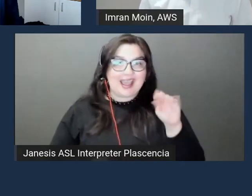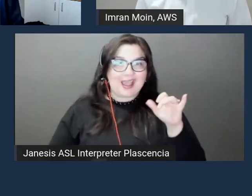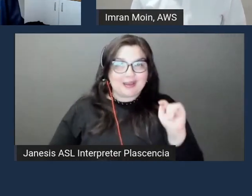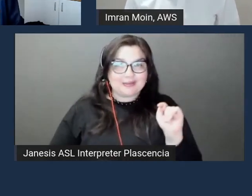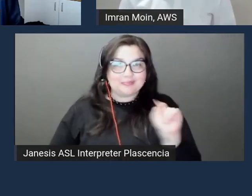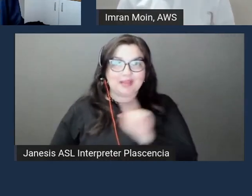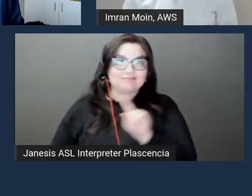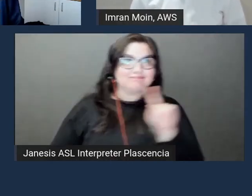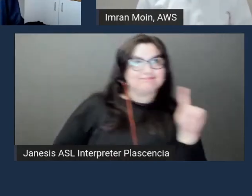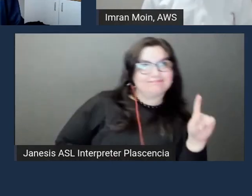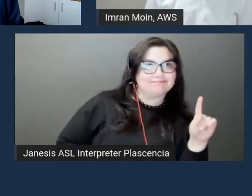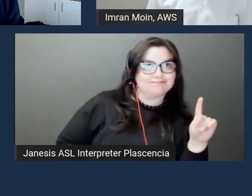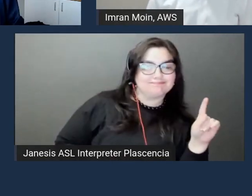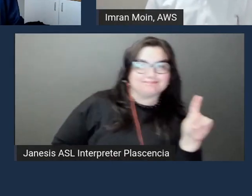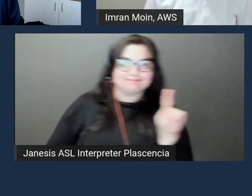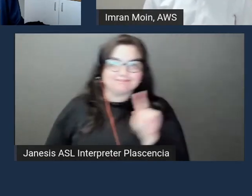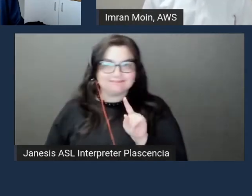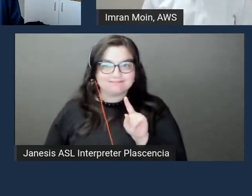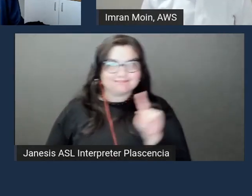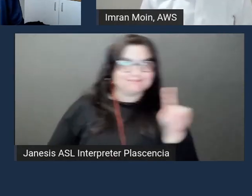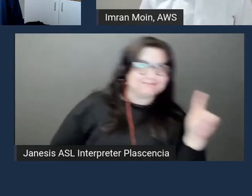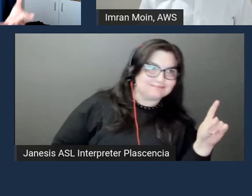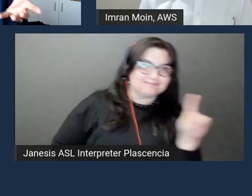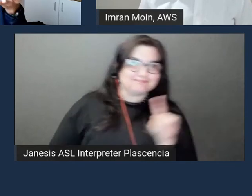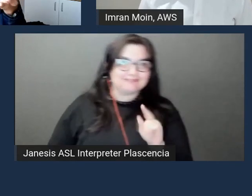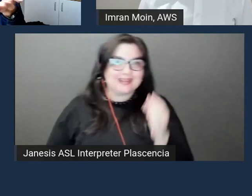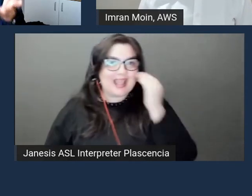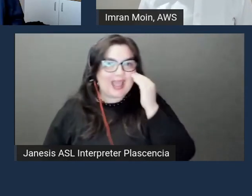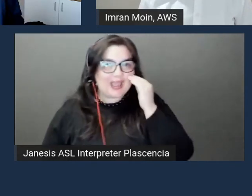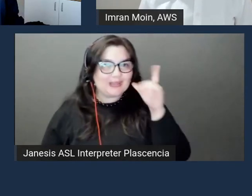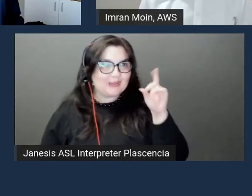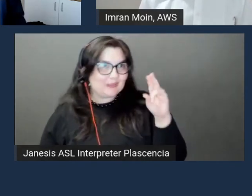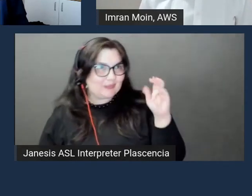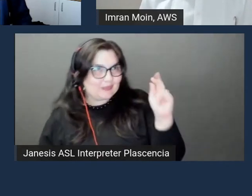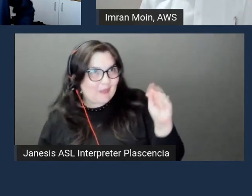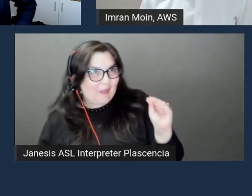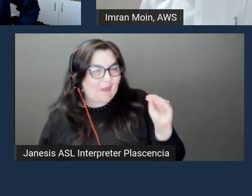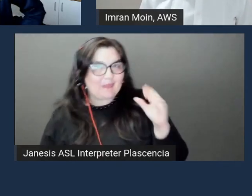(overlapping discussion) It's nice to see actual hardware.